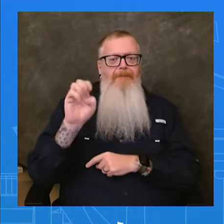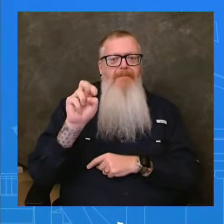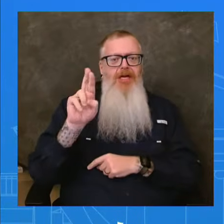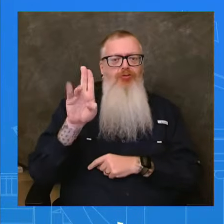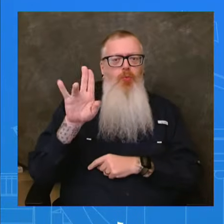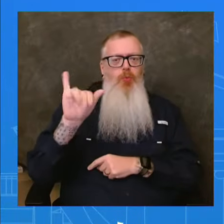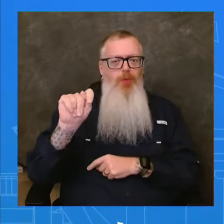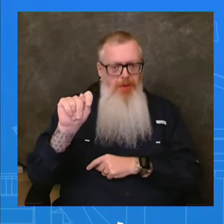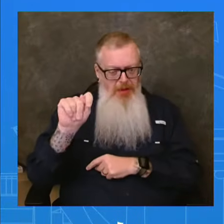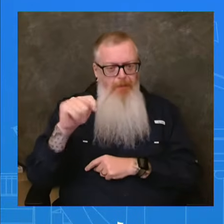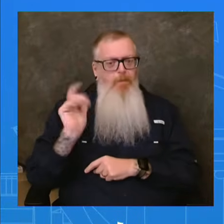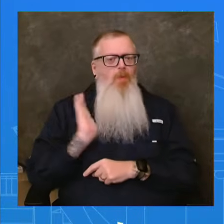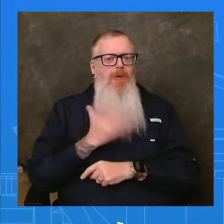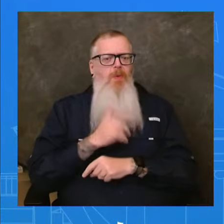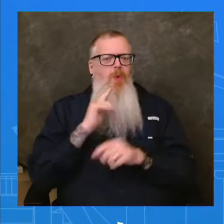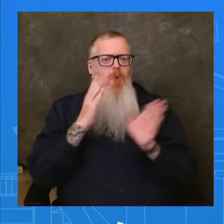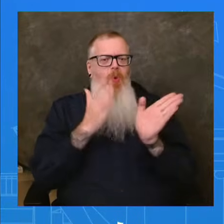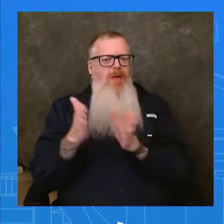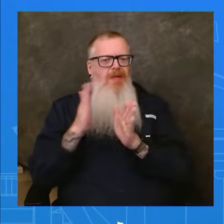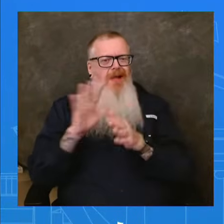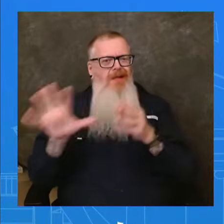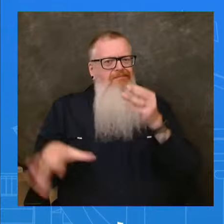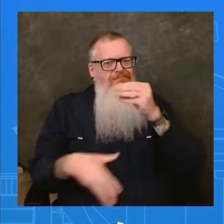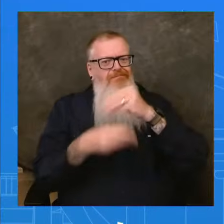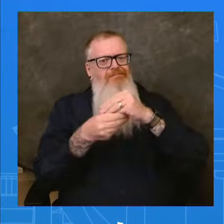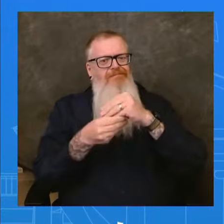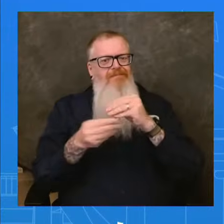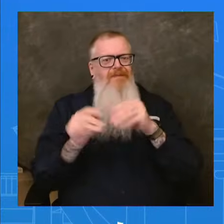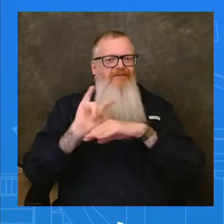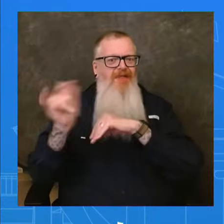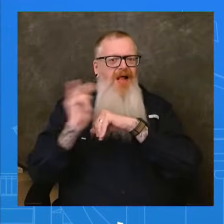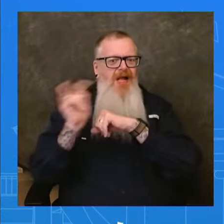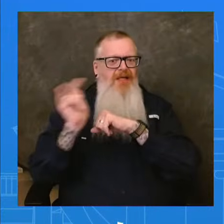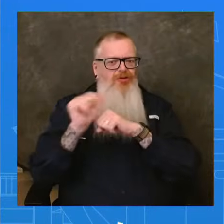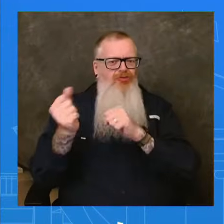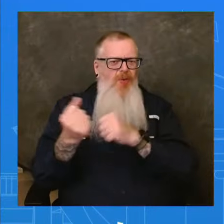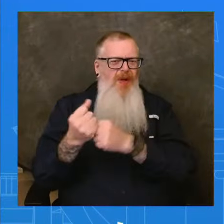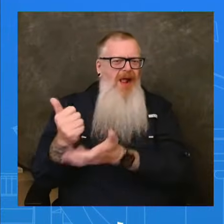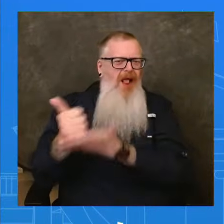and parents to depart Lebanon. As long as the Beirut airport remains open,